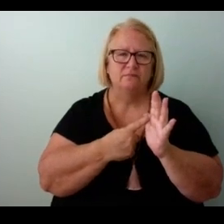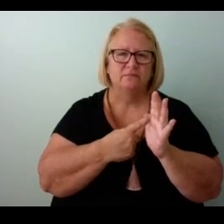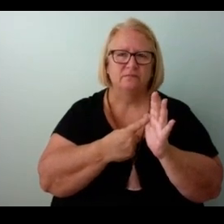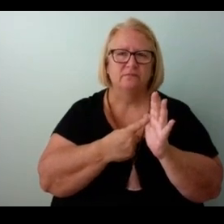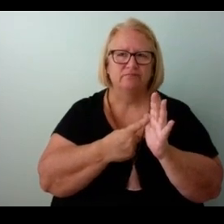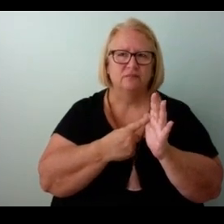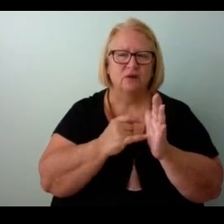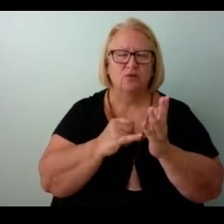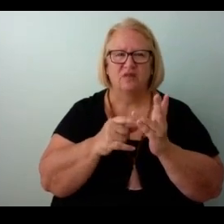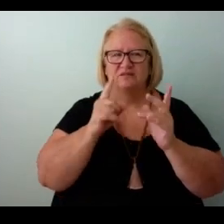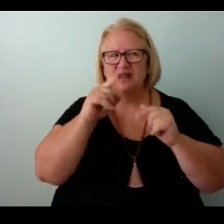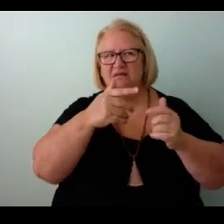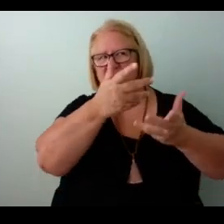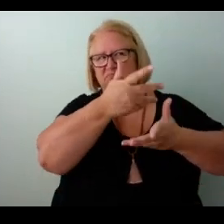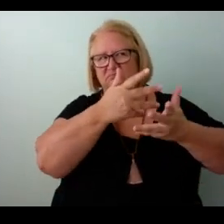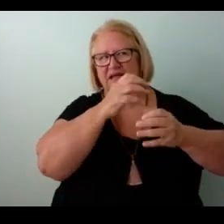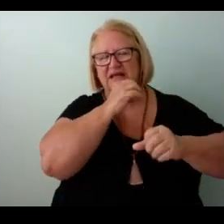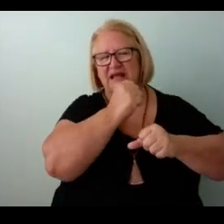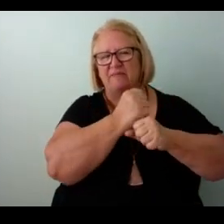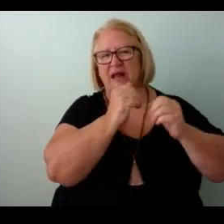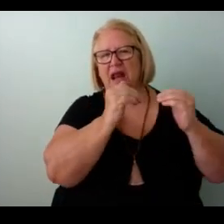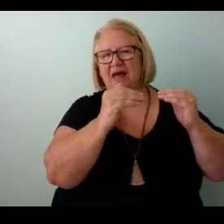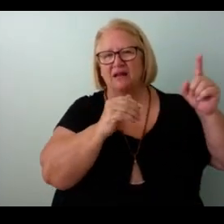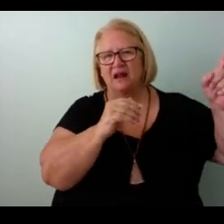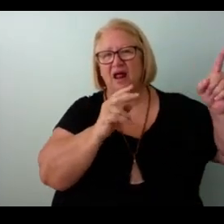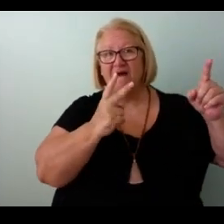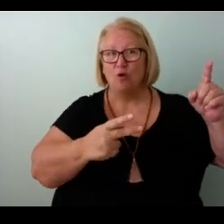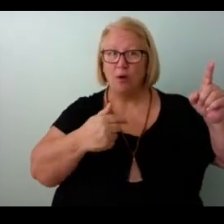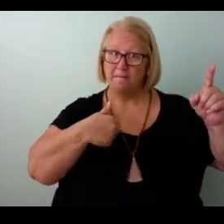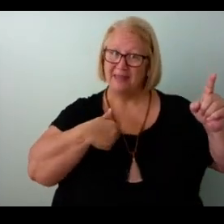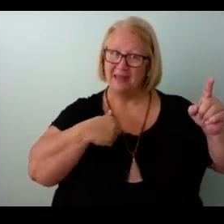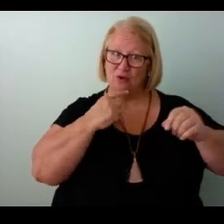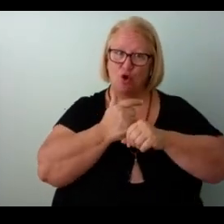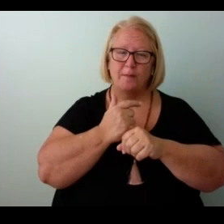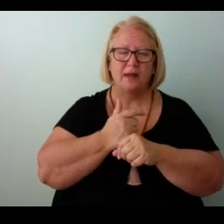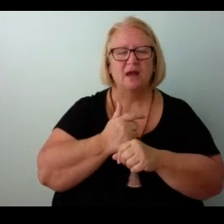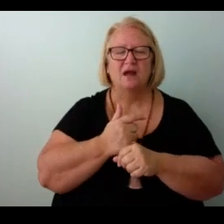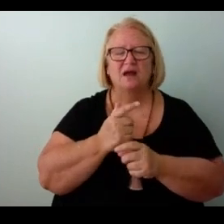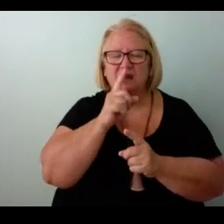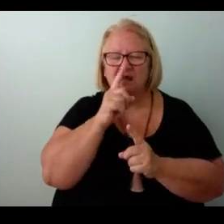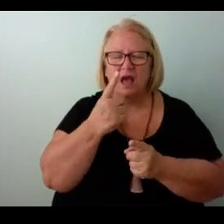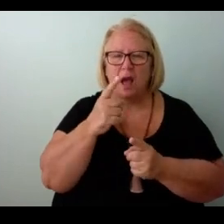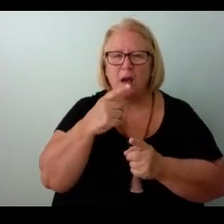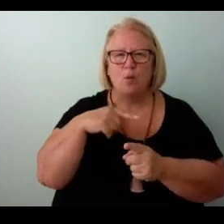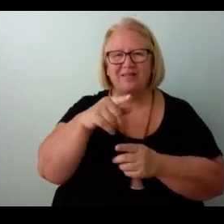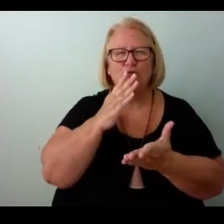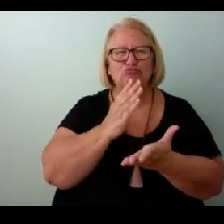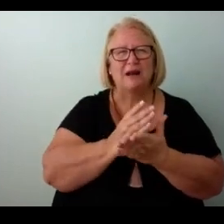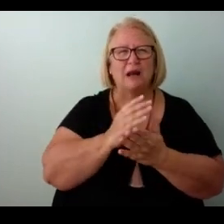Not for me to comment on what is not a legal issue, it's a political issue.